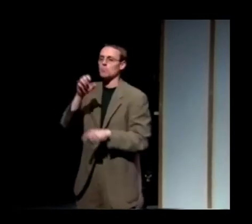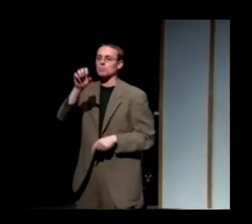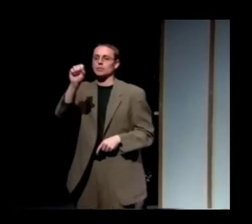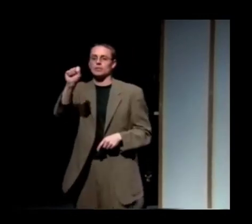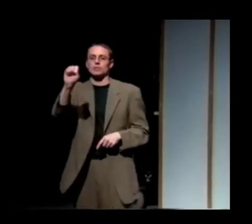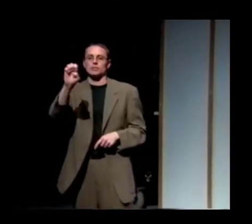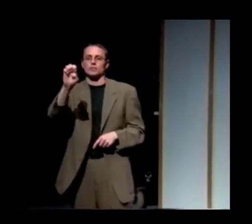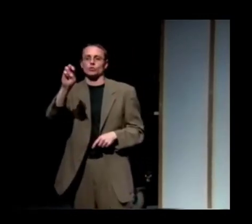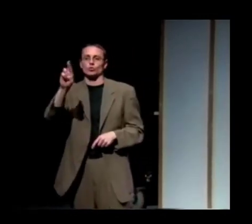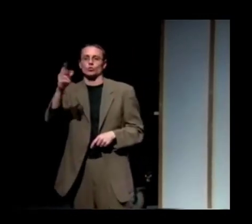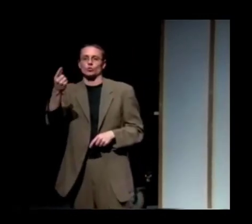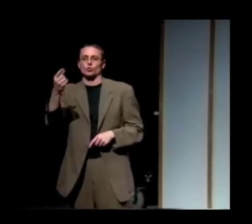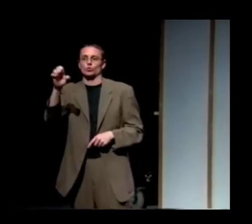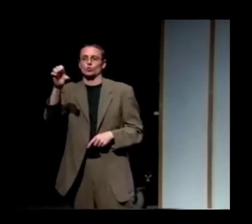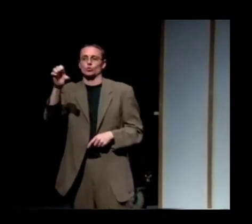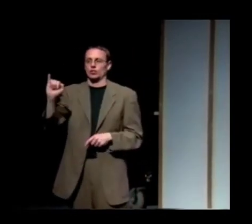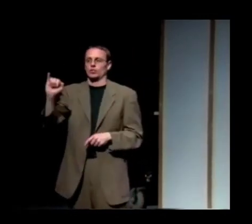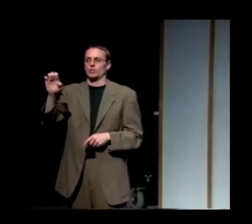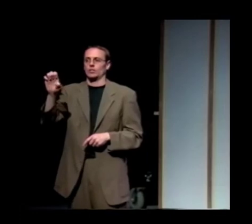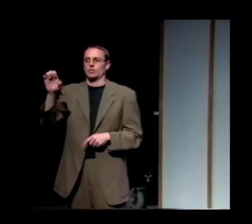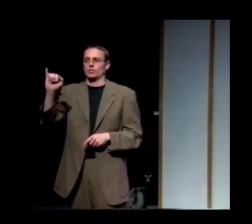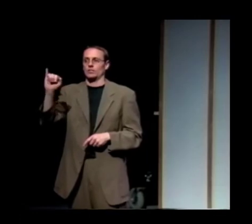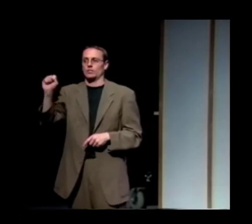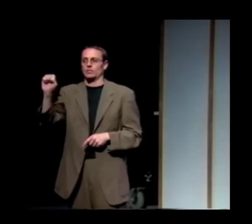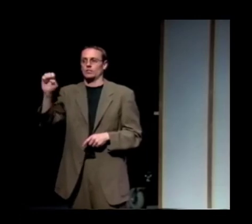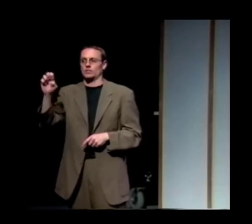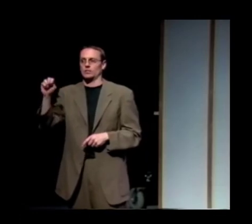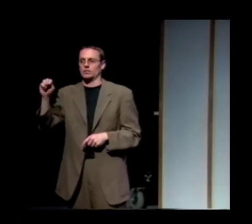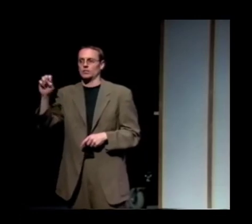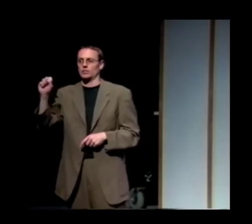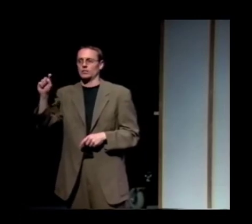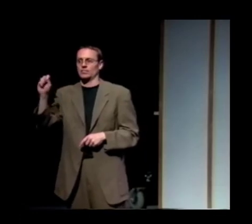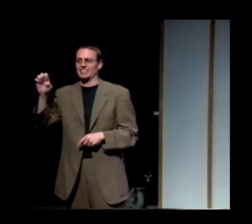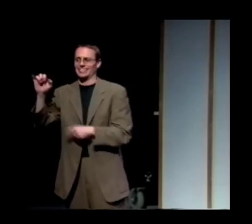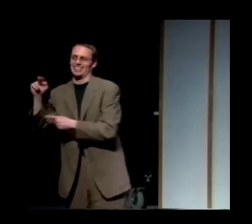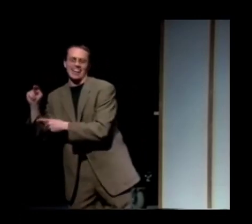THIS WAS A BREAKTHROUGH TECHNOLOGY.